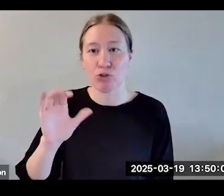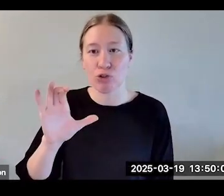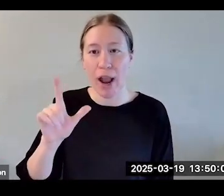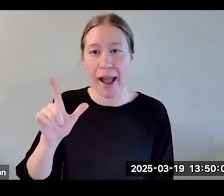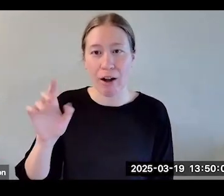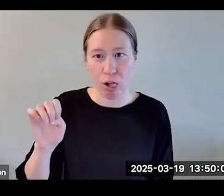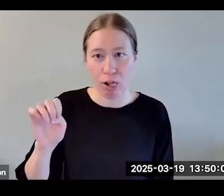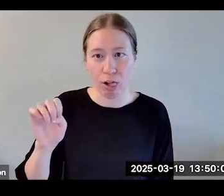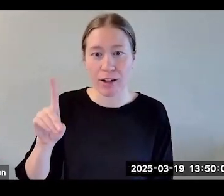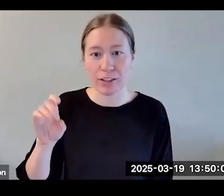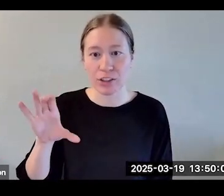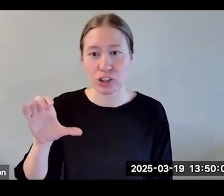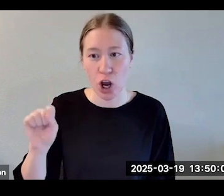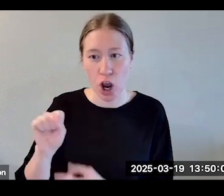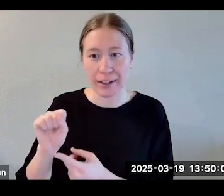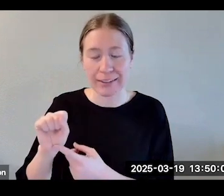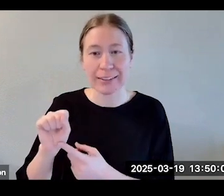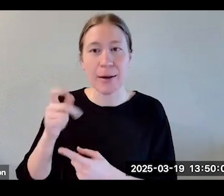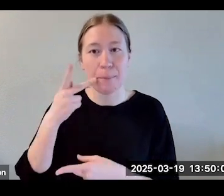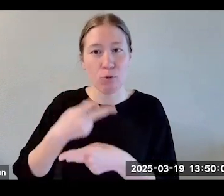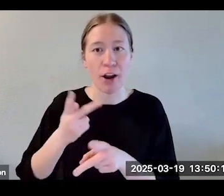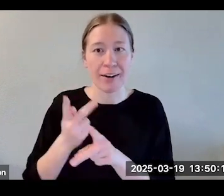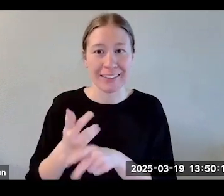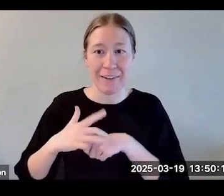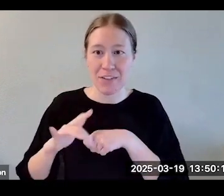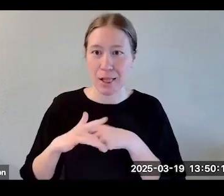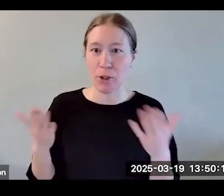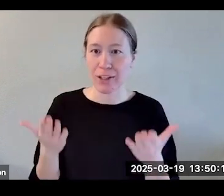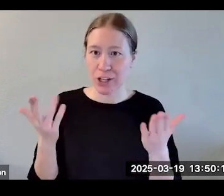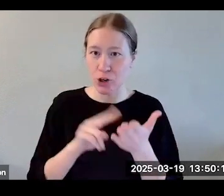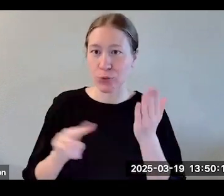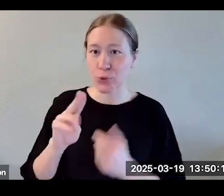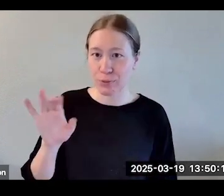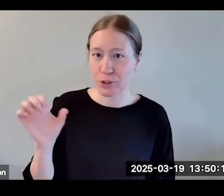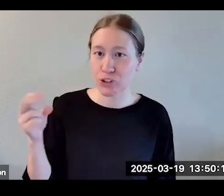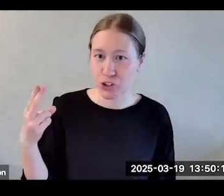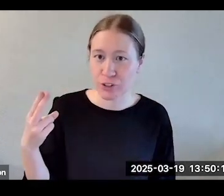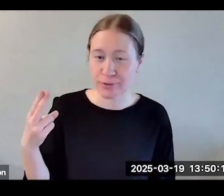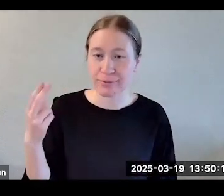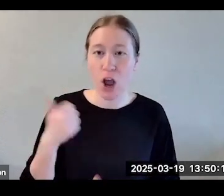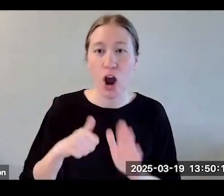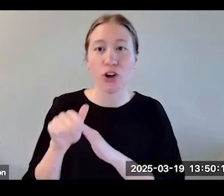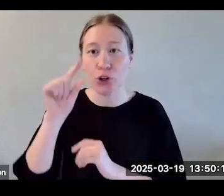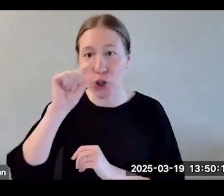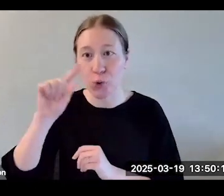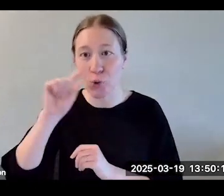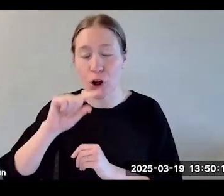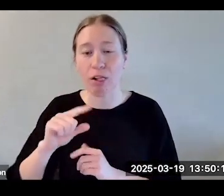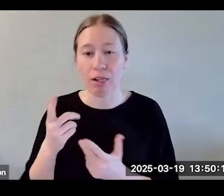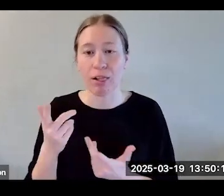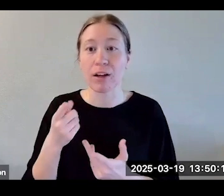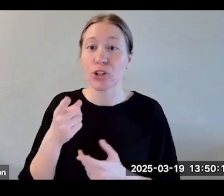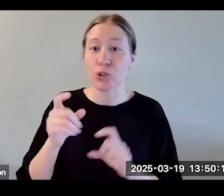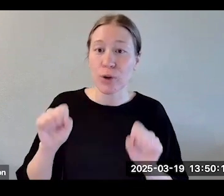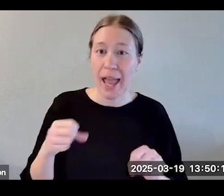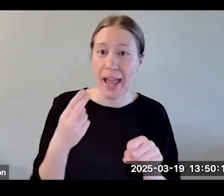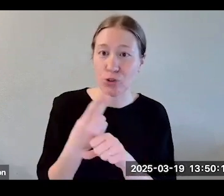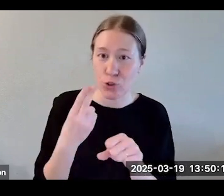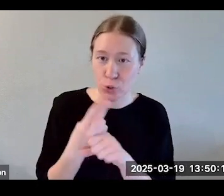to our instance of Google at University of Michigan. So if you're using the Google suite, using products like Google Docs,